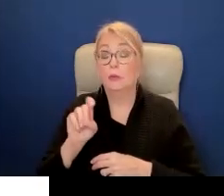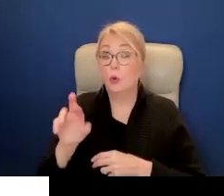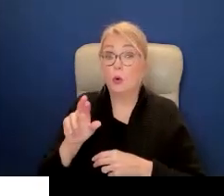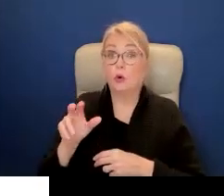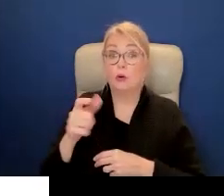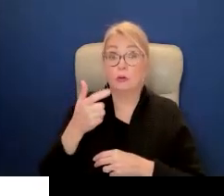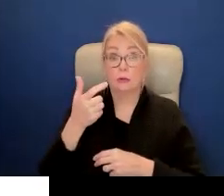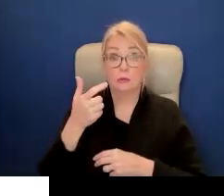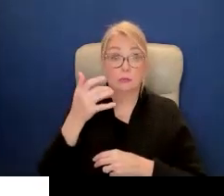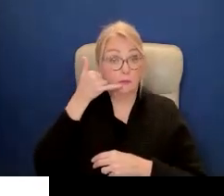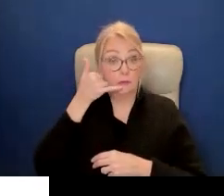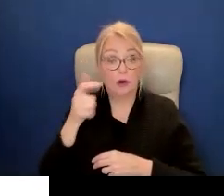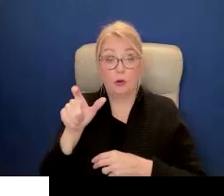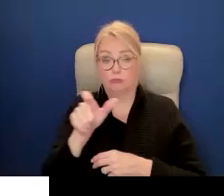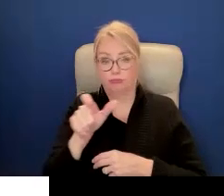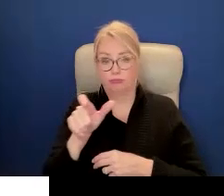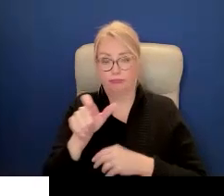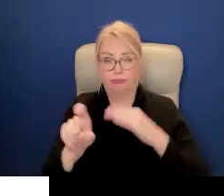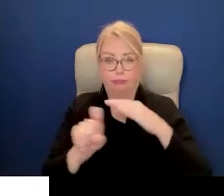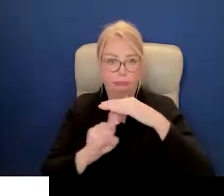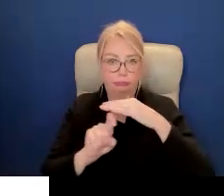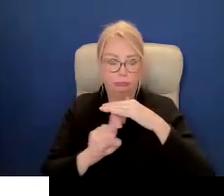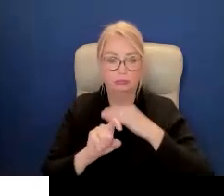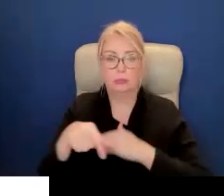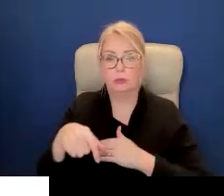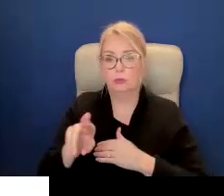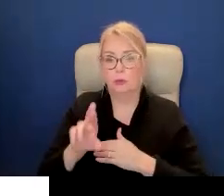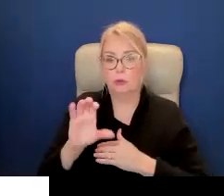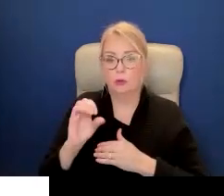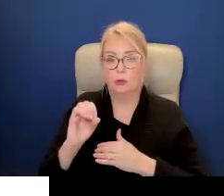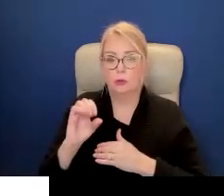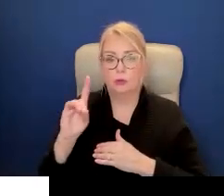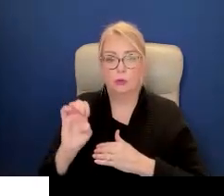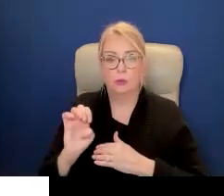You enter in your college campus and it'll show you the availability of the appointment.